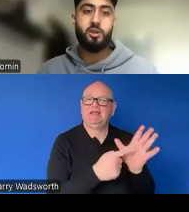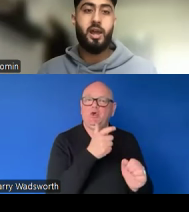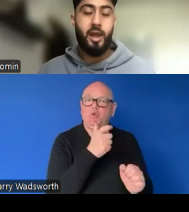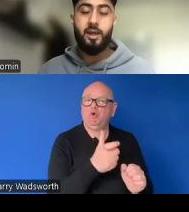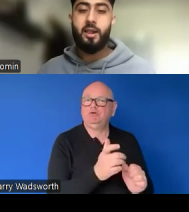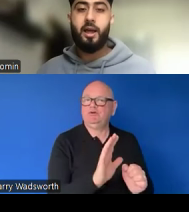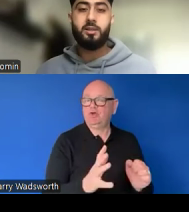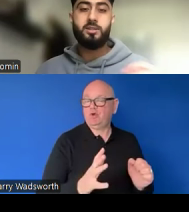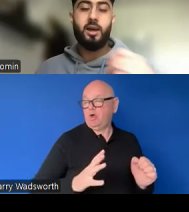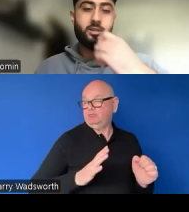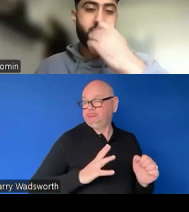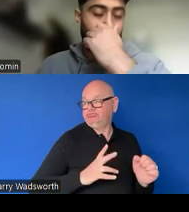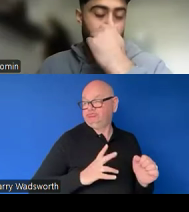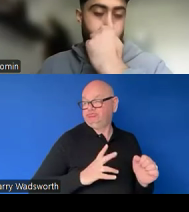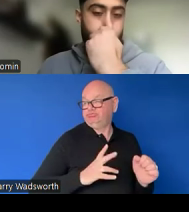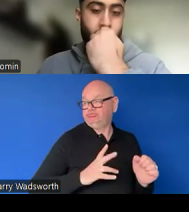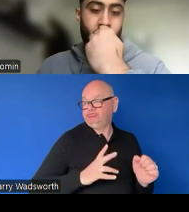your net as broad as possible.